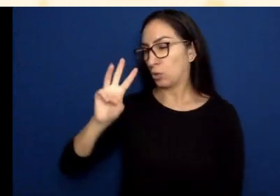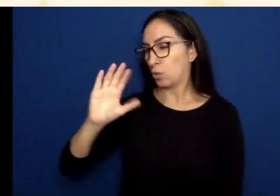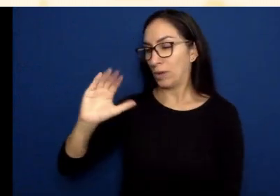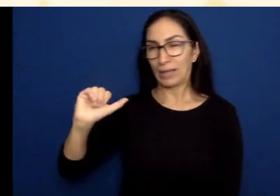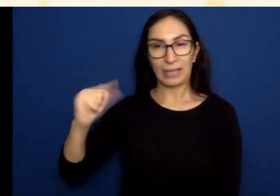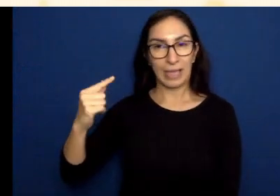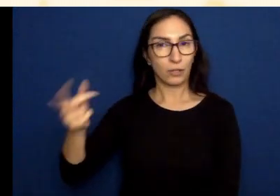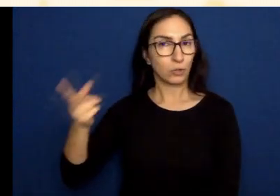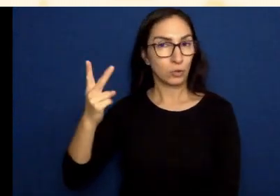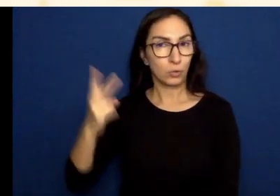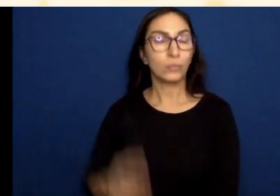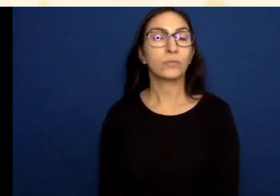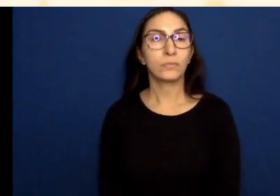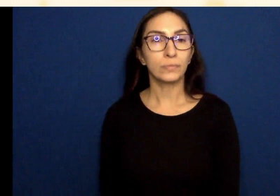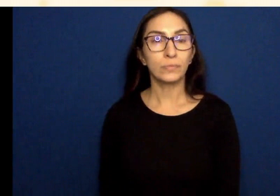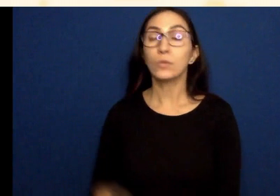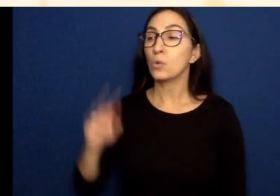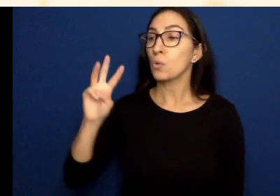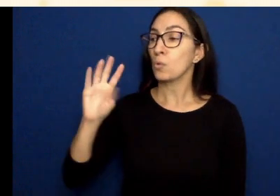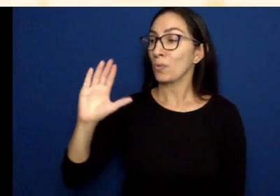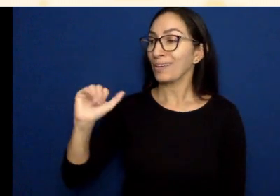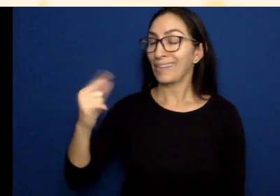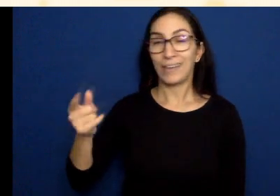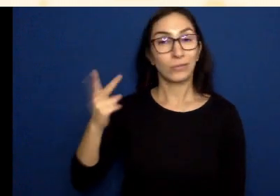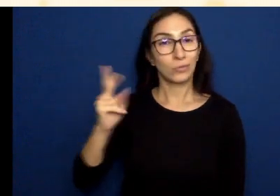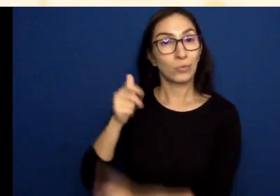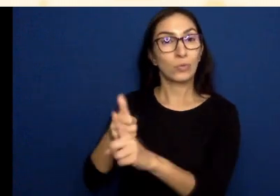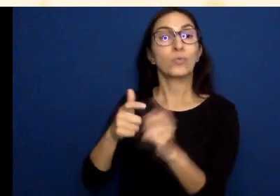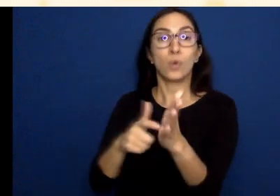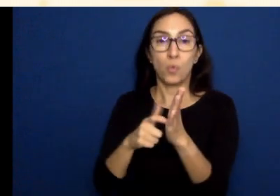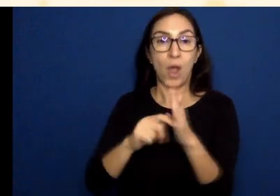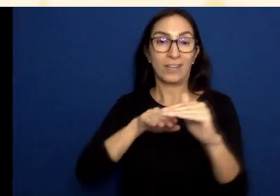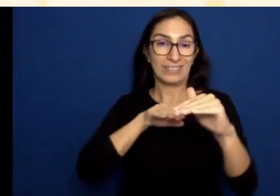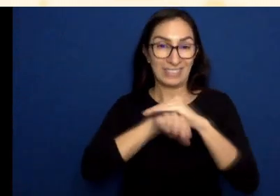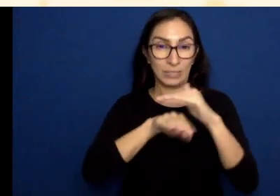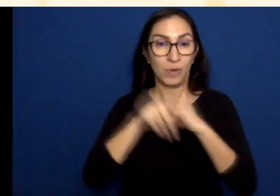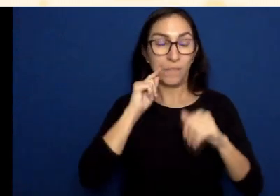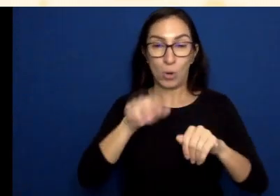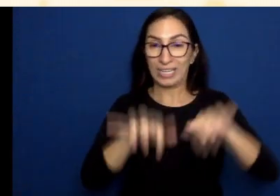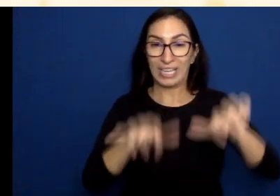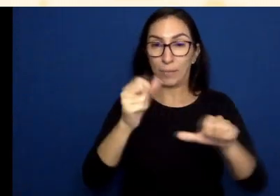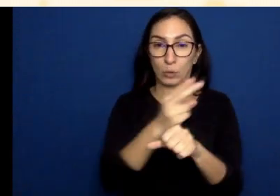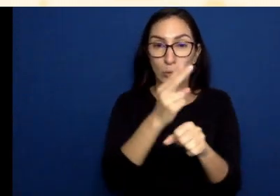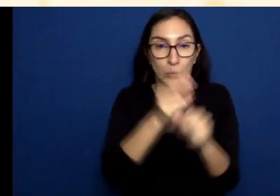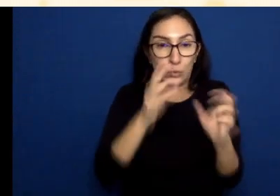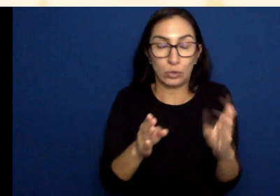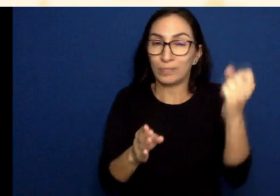Or make sure all your images have alternatives or names and et cetera if you're creating a native app.